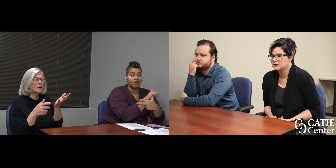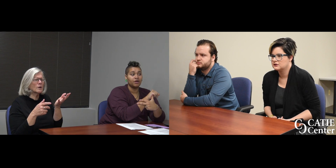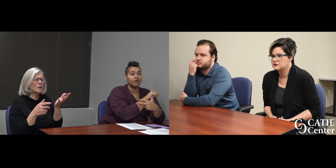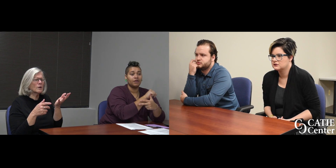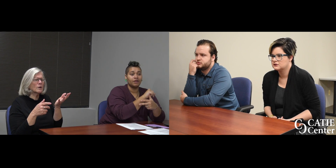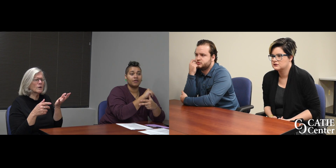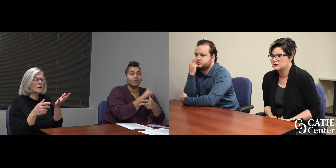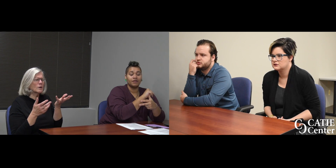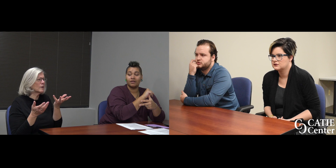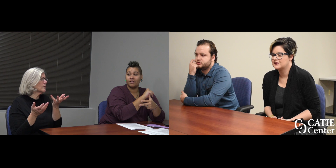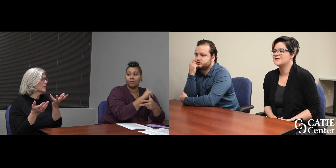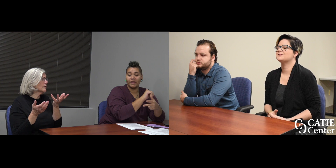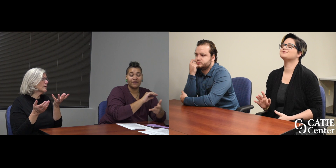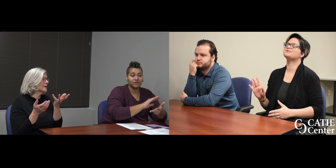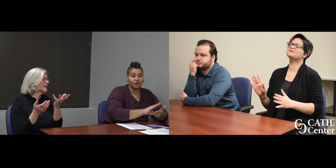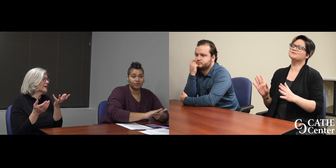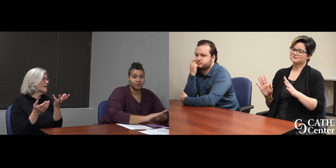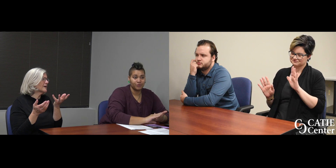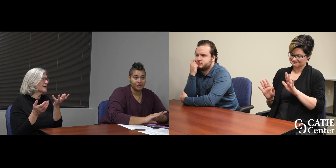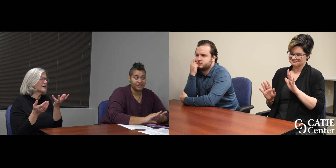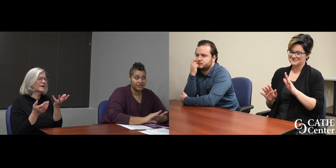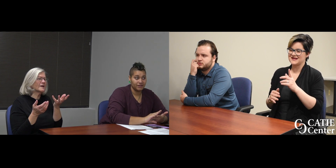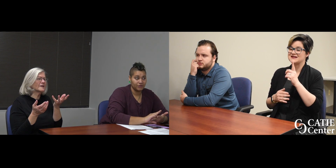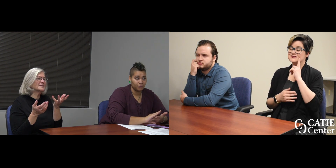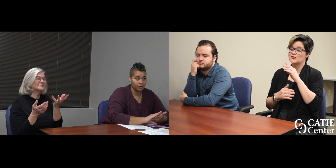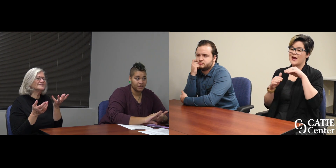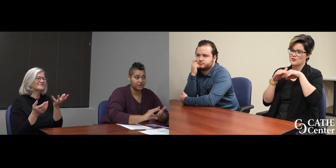You'll have to go through the enrollment